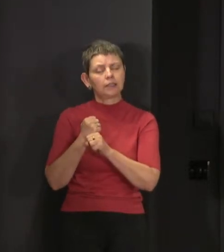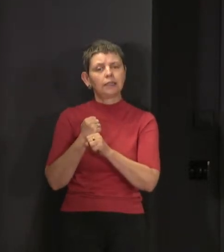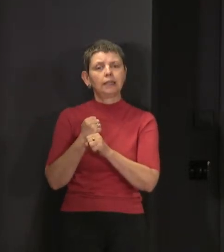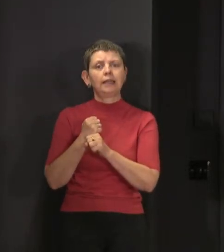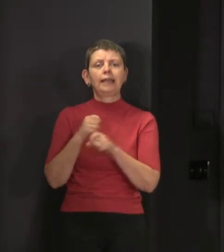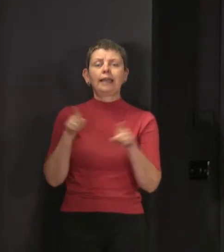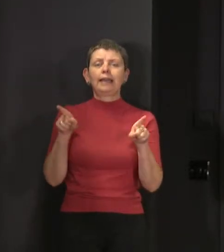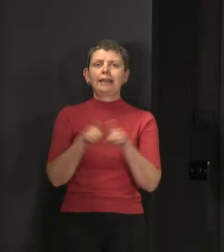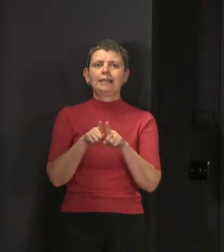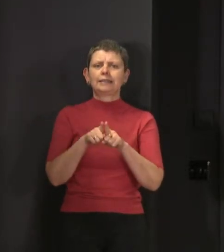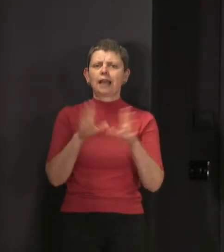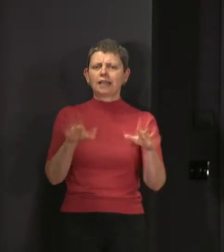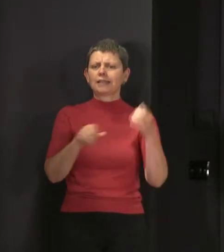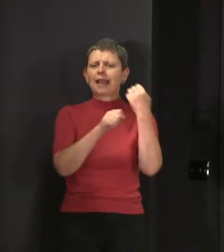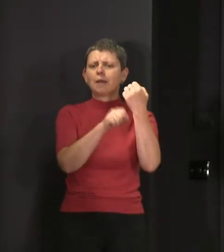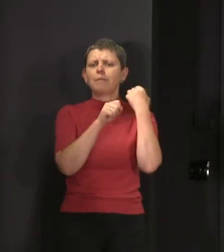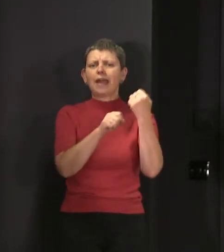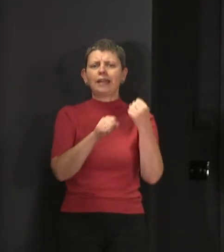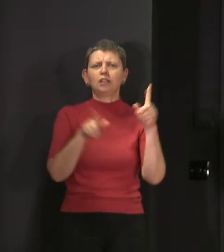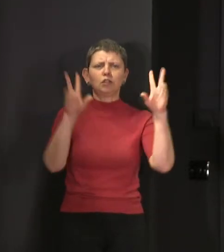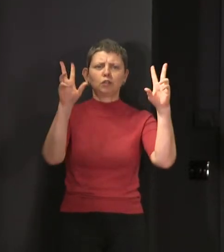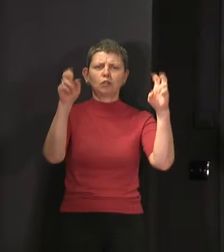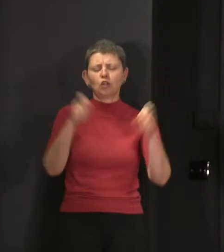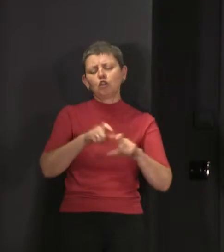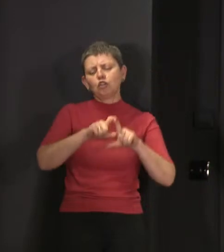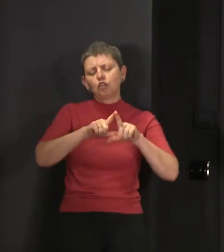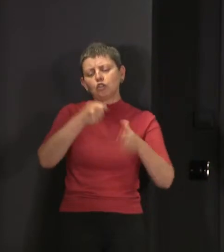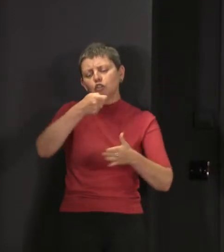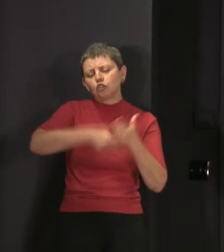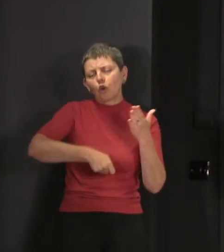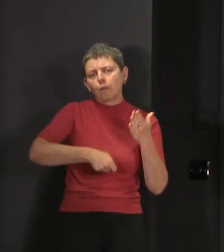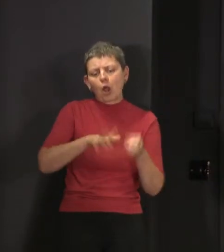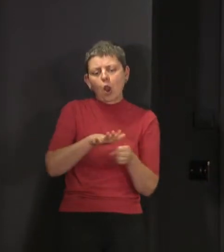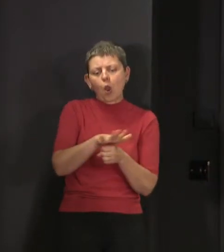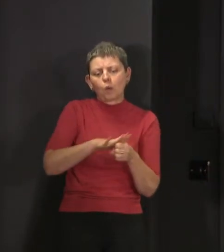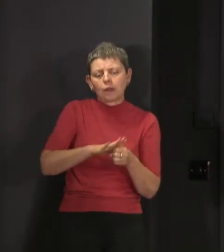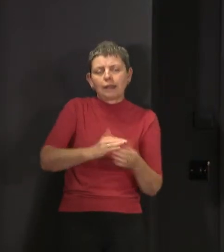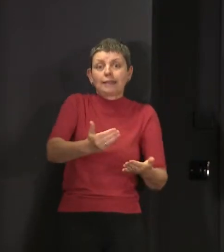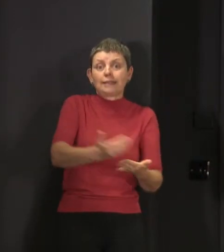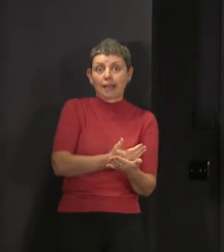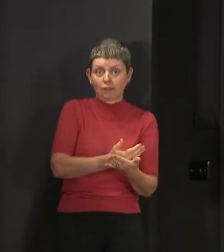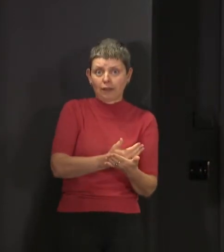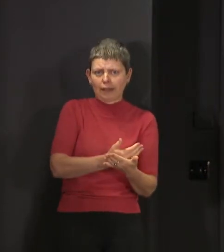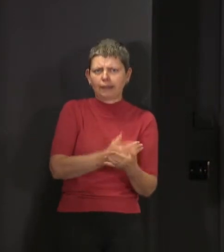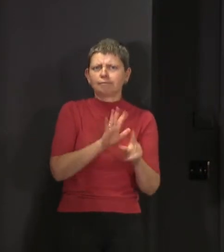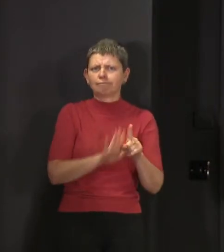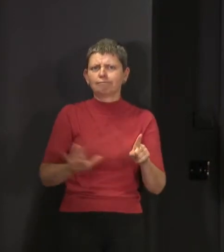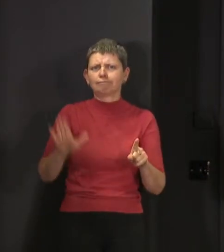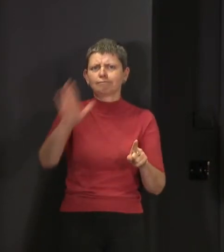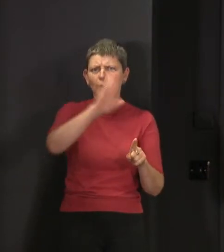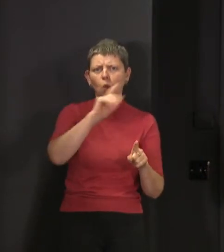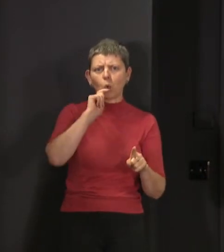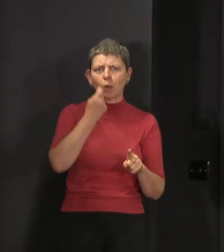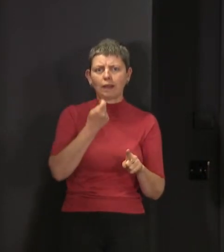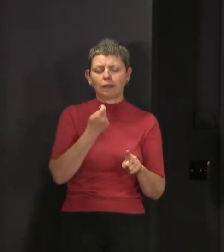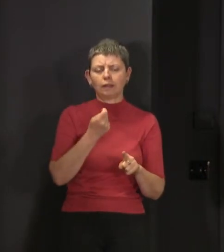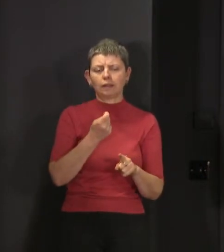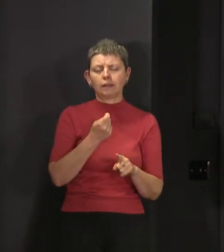campaign in newspapers across Scotland we want to support our town centres as we recognize the contribution that they